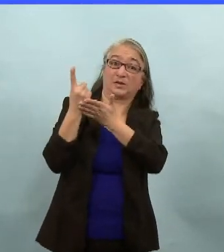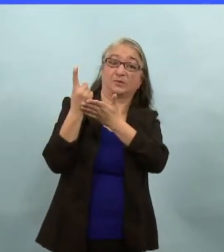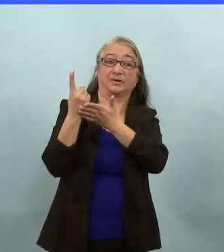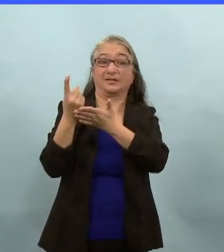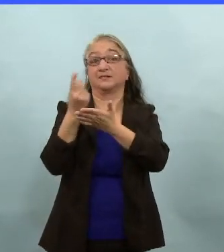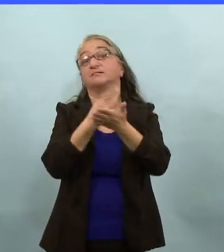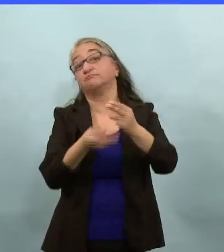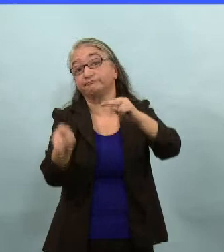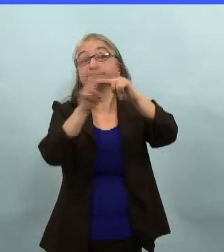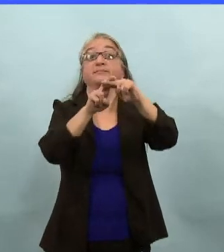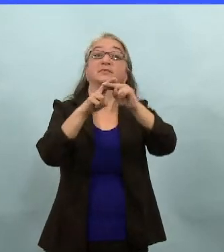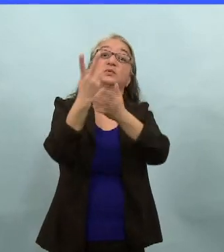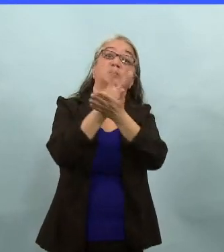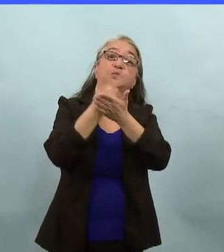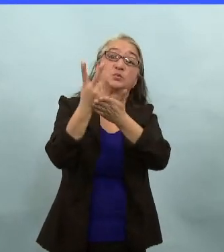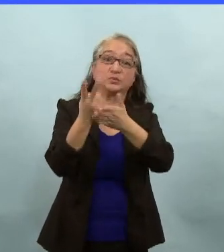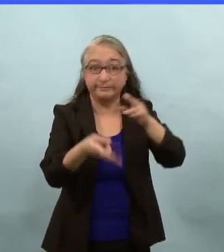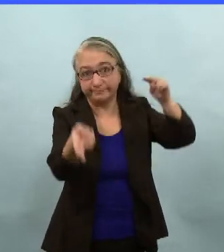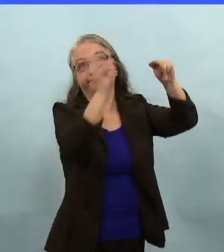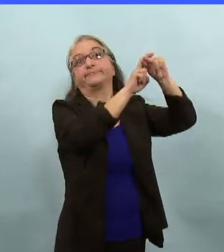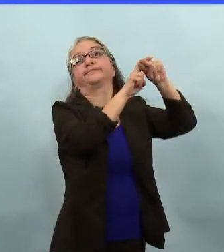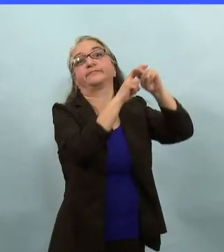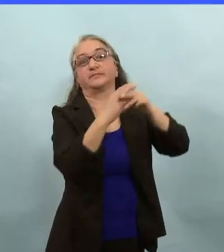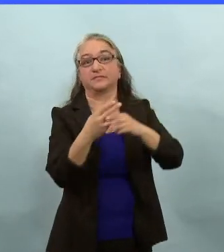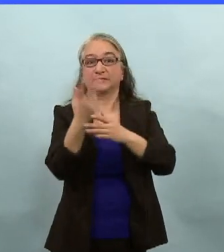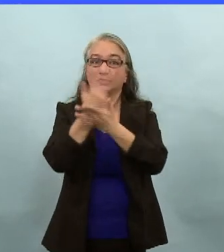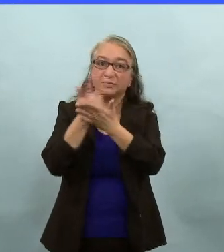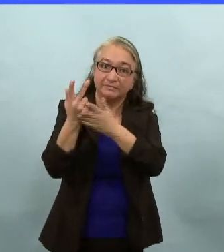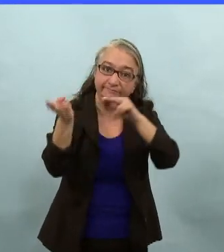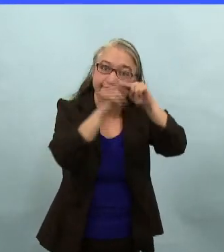i don't have anything to share with you at the present time just because the modeling isn't